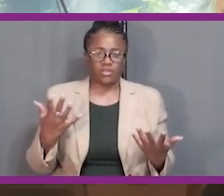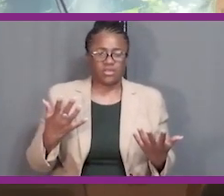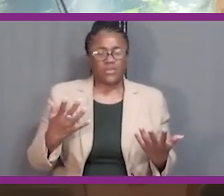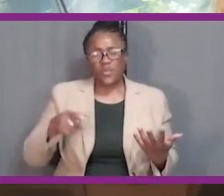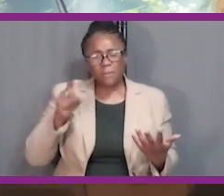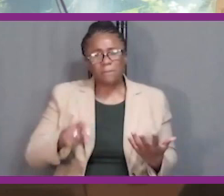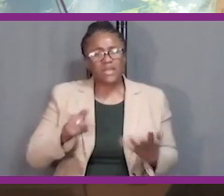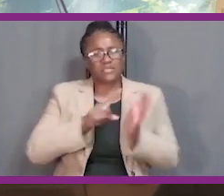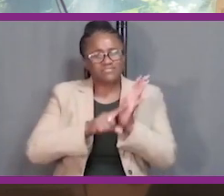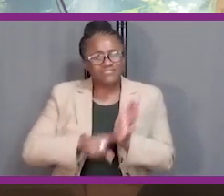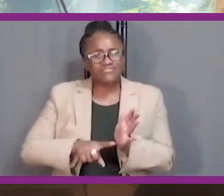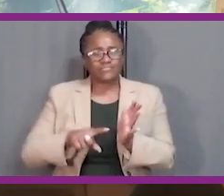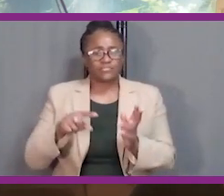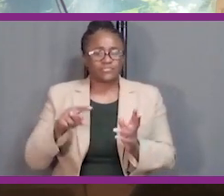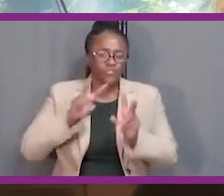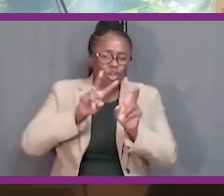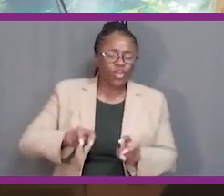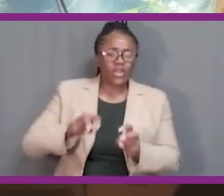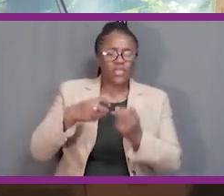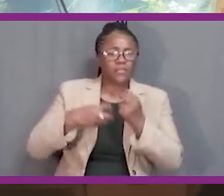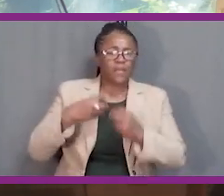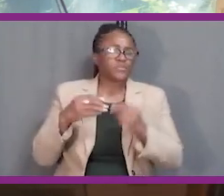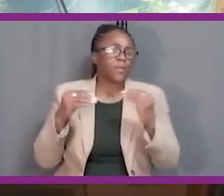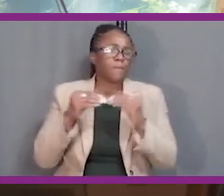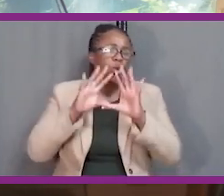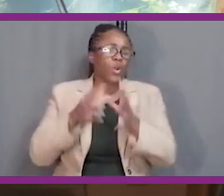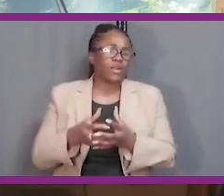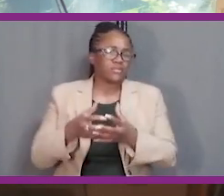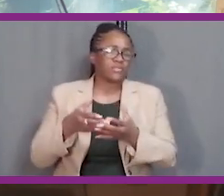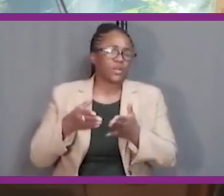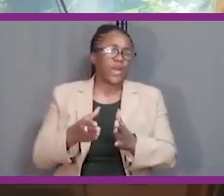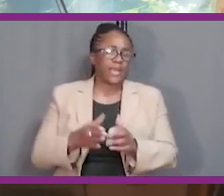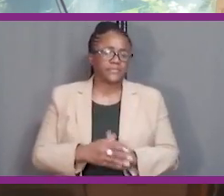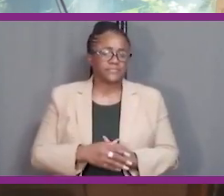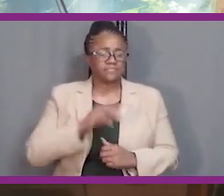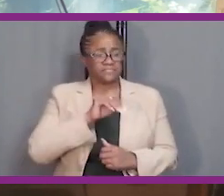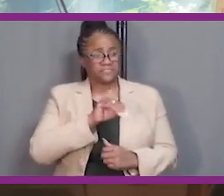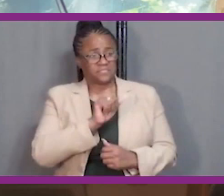Mia, thank you so much. This is Susan. I agree with you. And I think that the challenge is